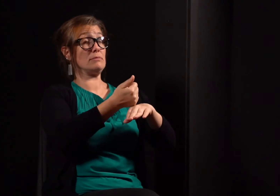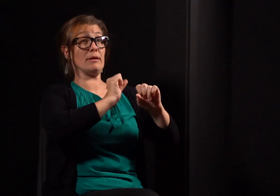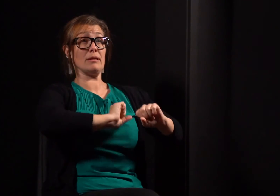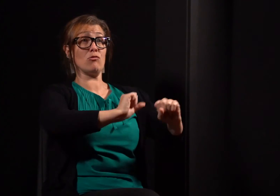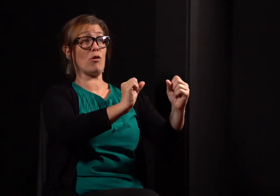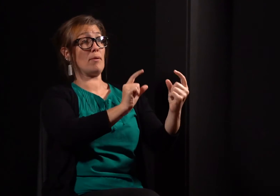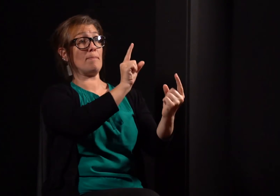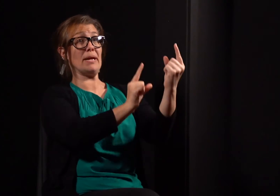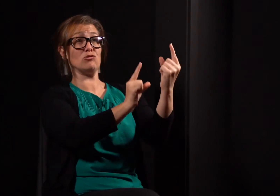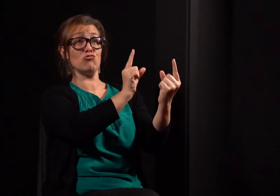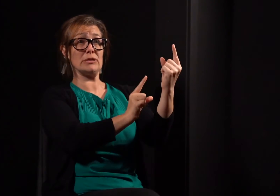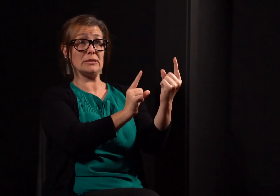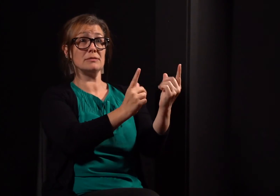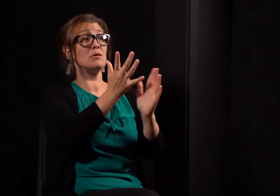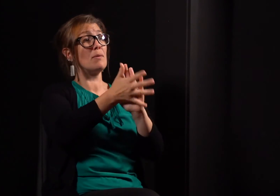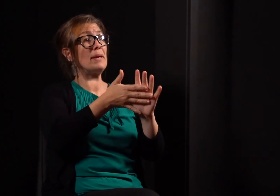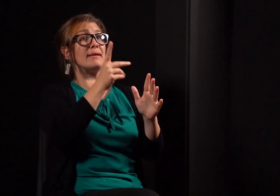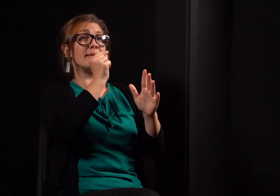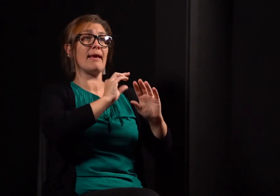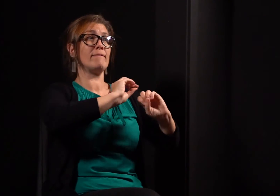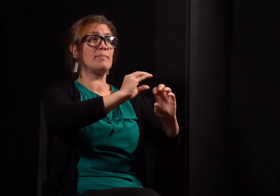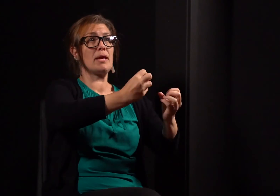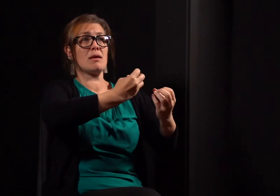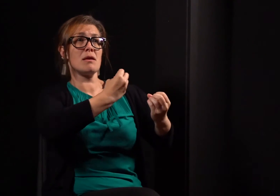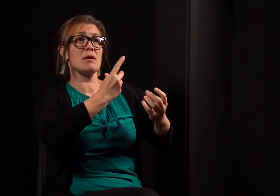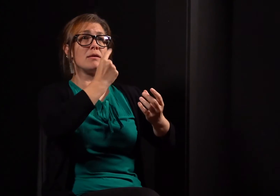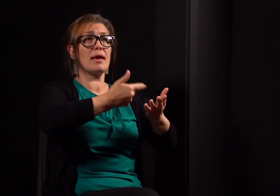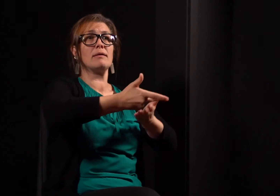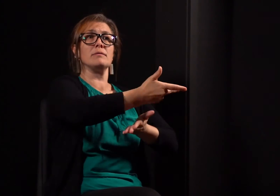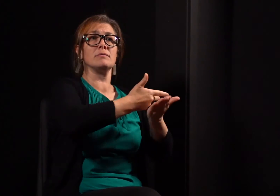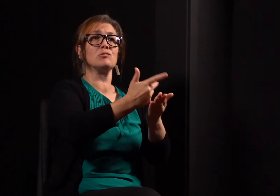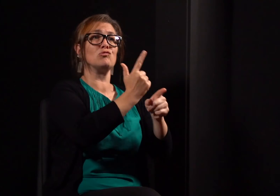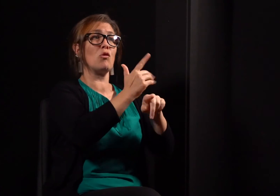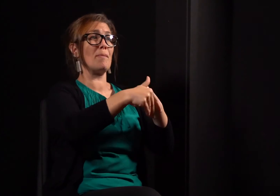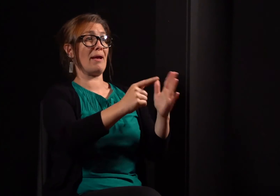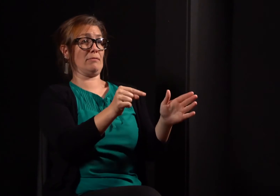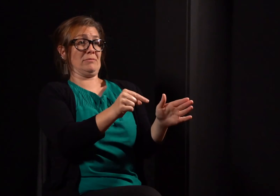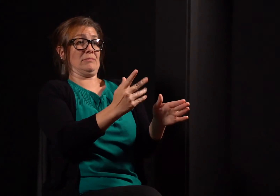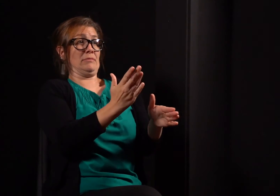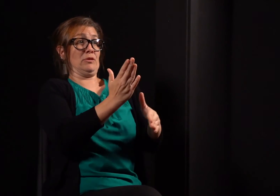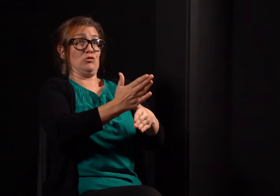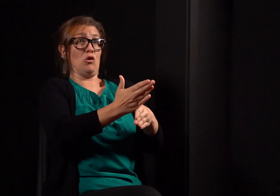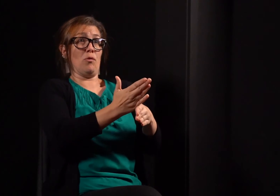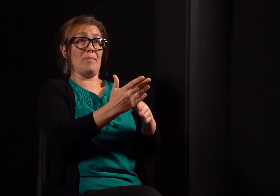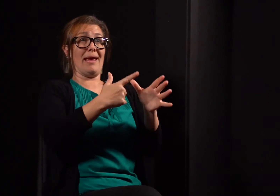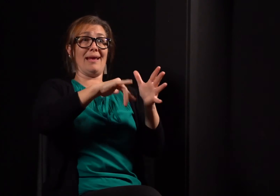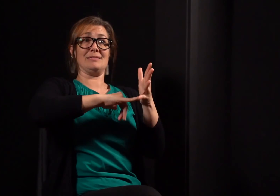I know there's some interpreters that have organized their own mentoring, so they can receive feedback throughout the work